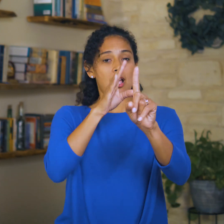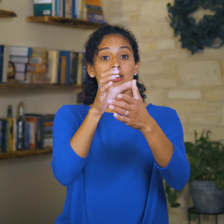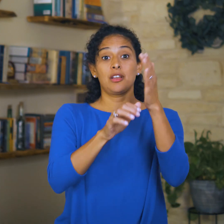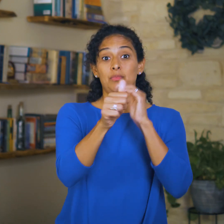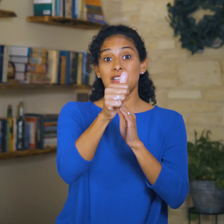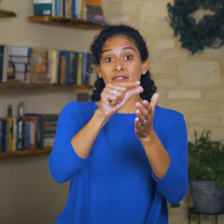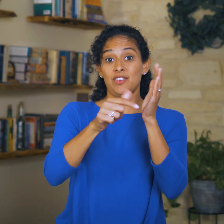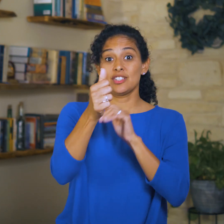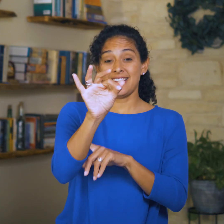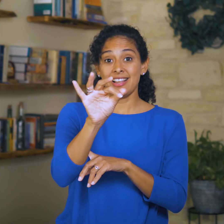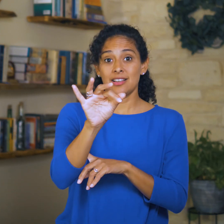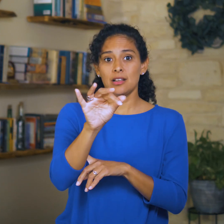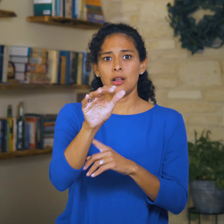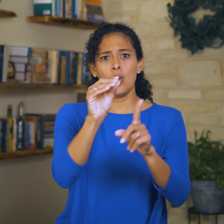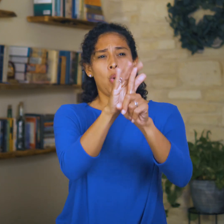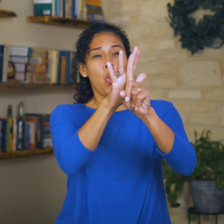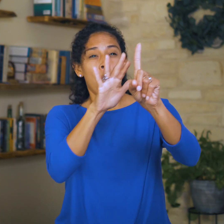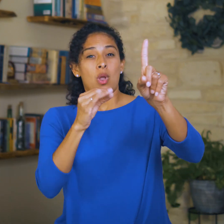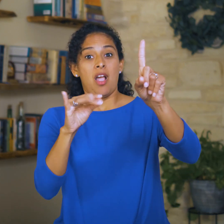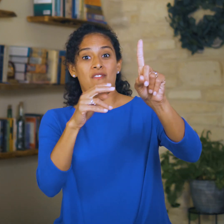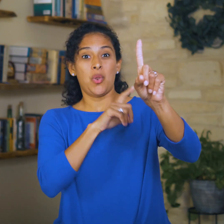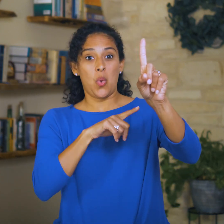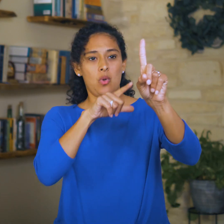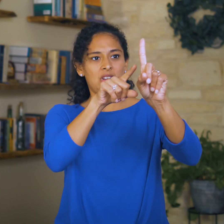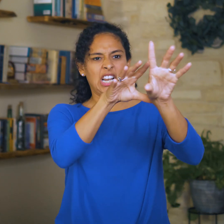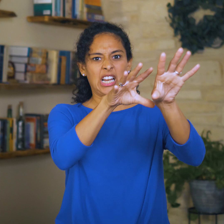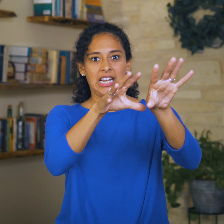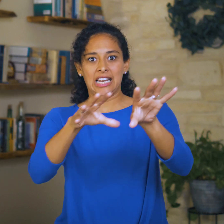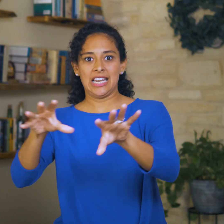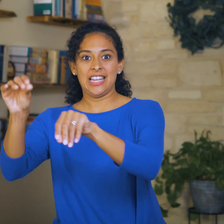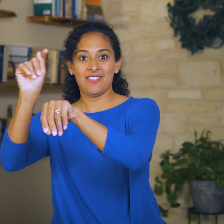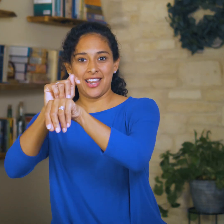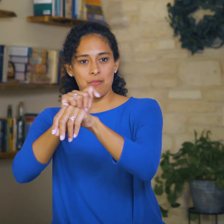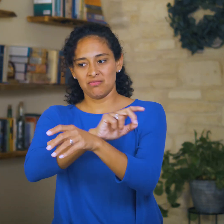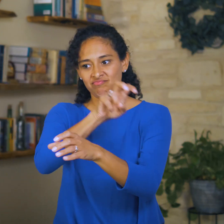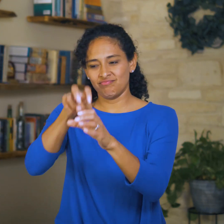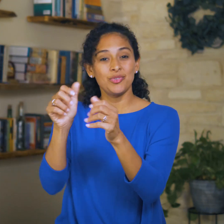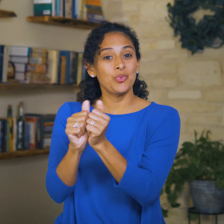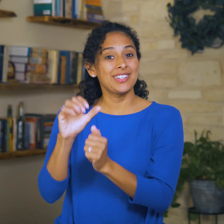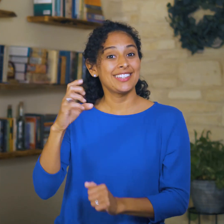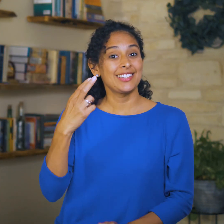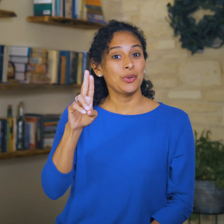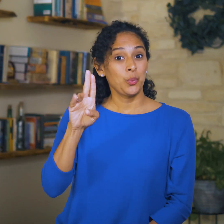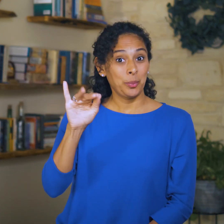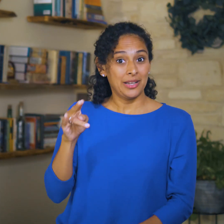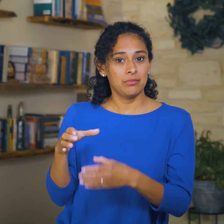In 10:19, the glory of the Lord is leaving the temple with the cherubim.